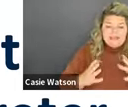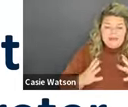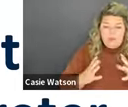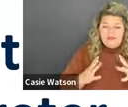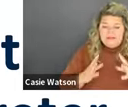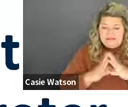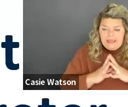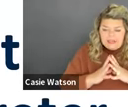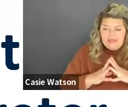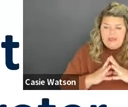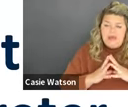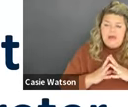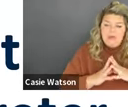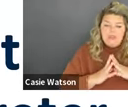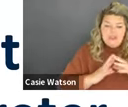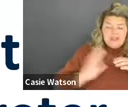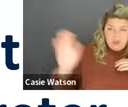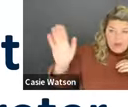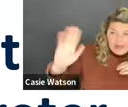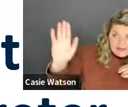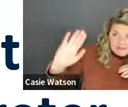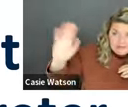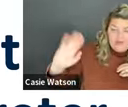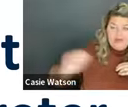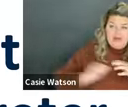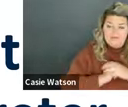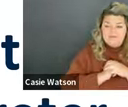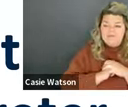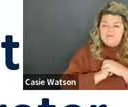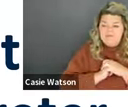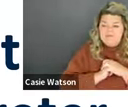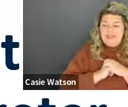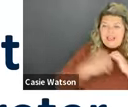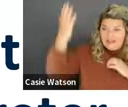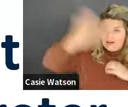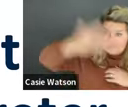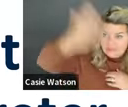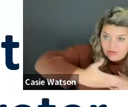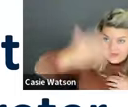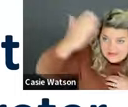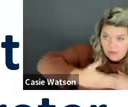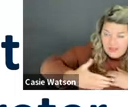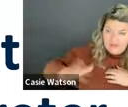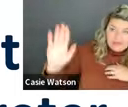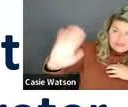To get someone's attention, you can gently wave; not like a a crazy wave,